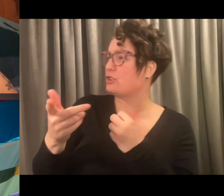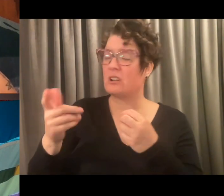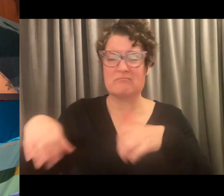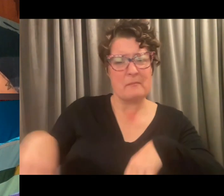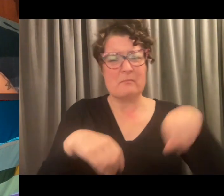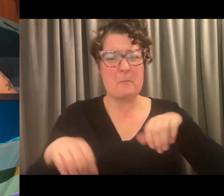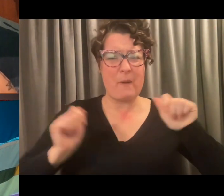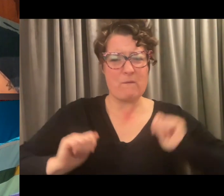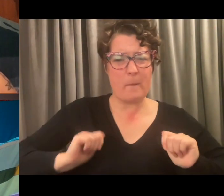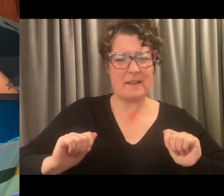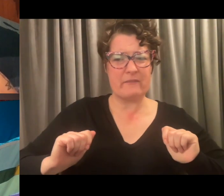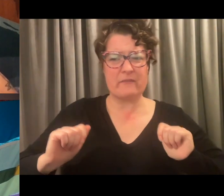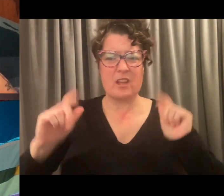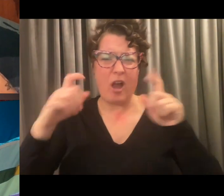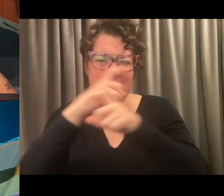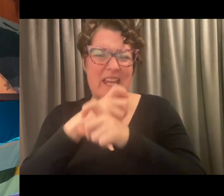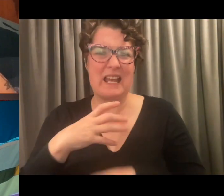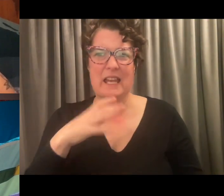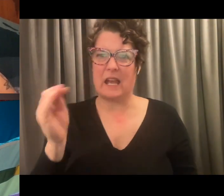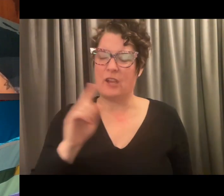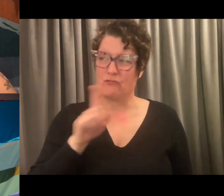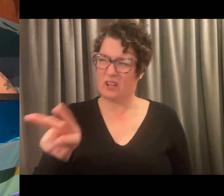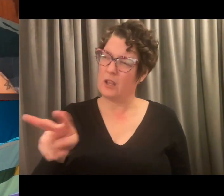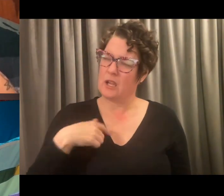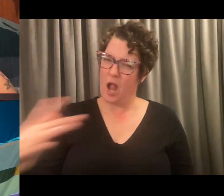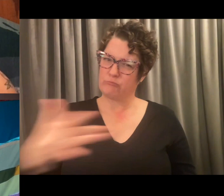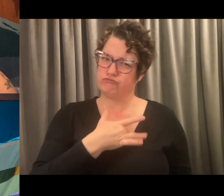And I remember, I mean this is kind of intense, but like in my own